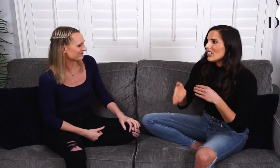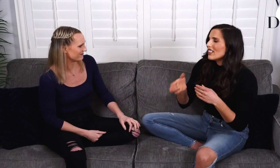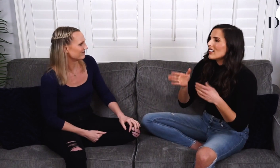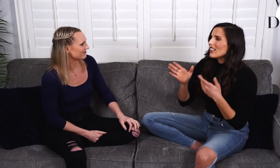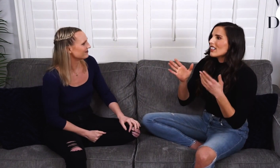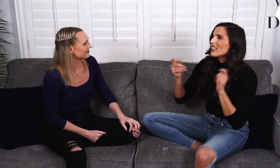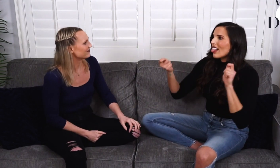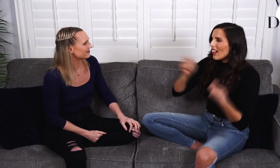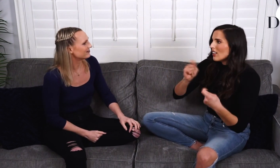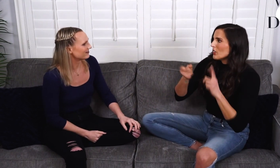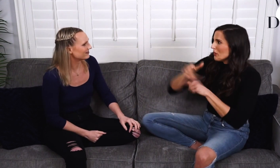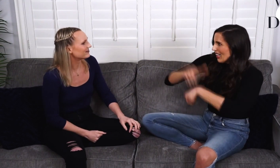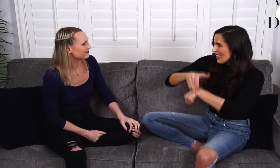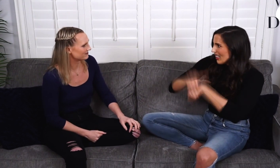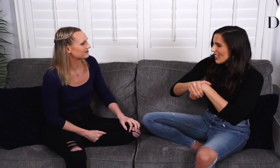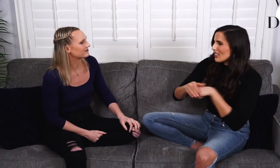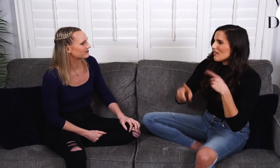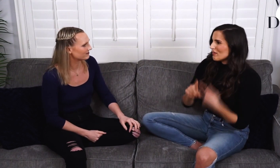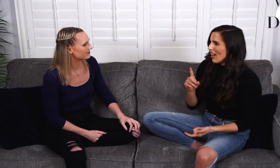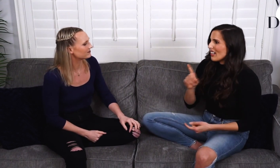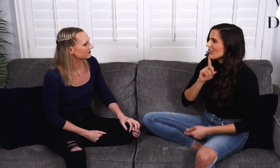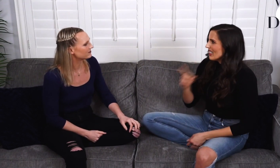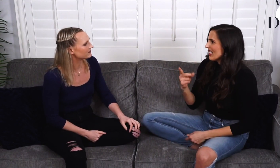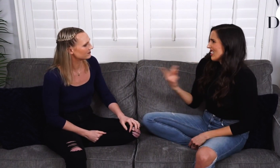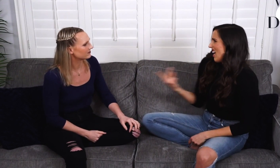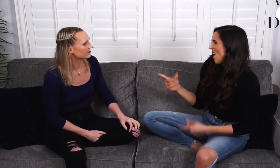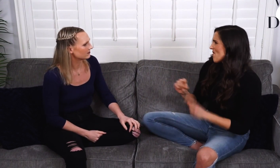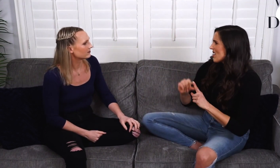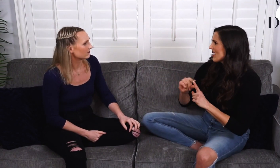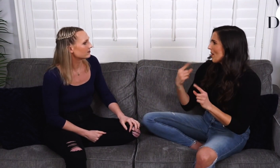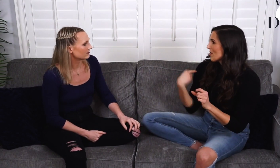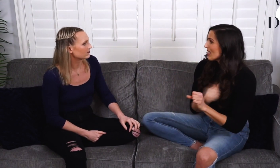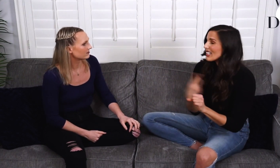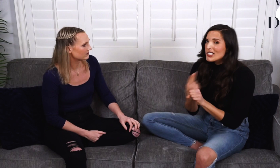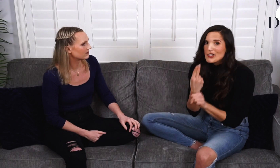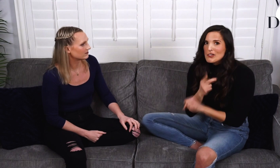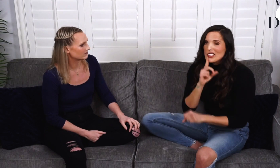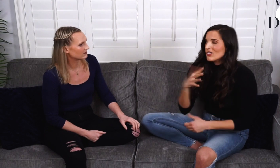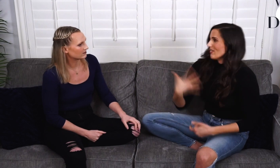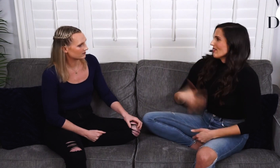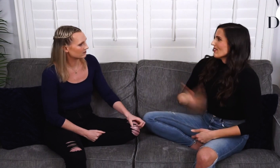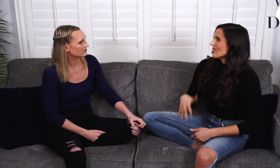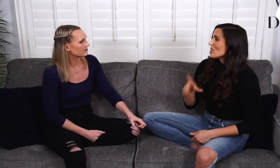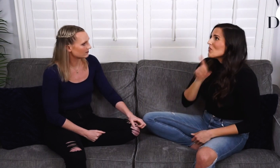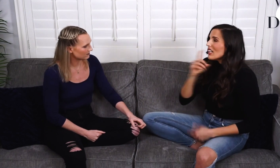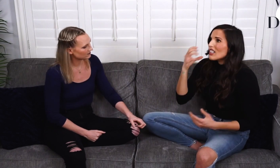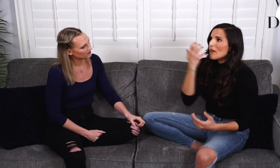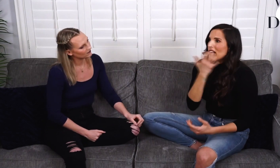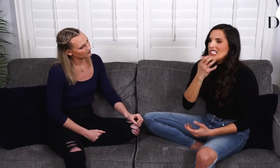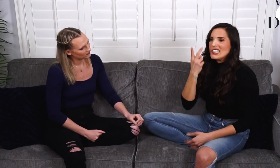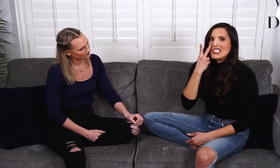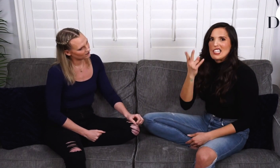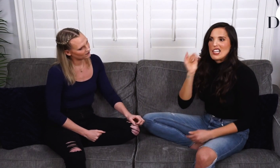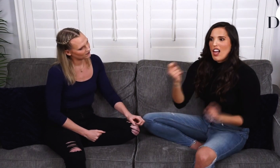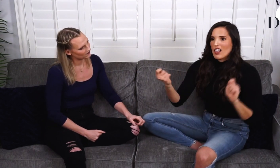Even though it’s voice-over that translates it to English. But really it's us and our words that we use and it's really amazing